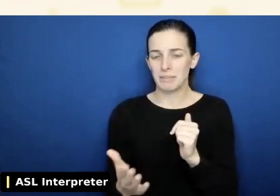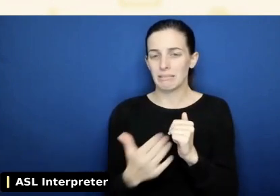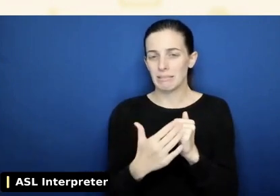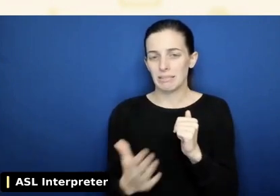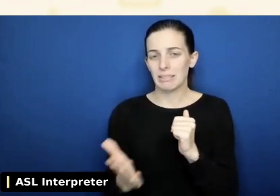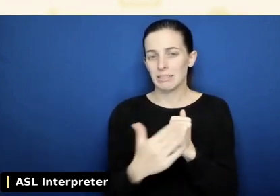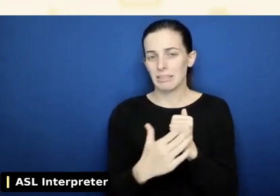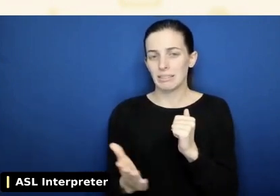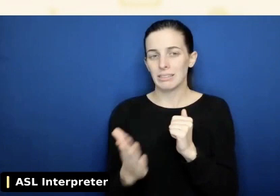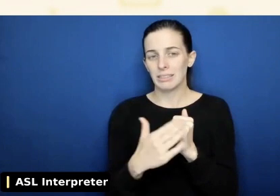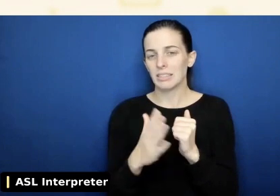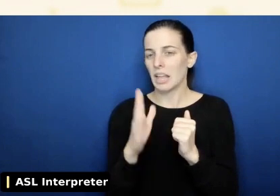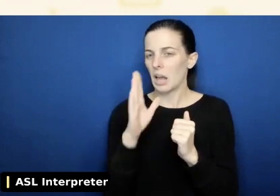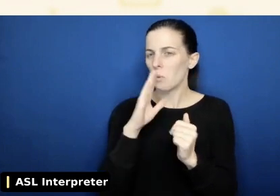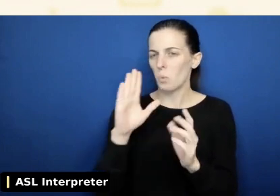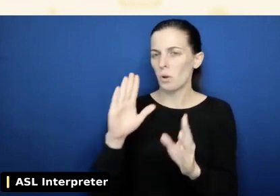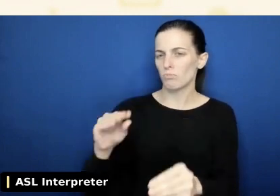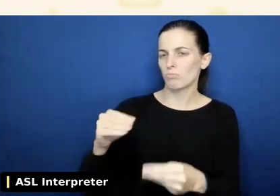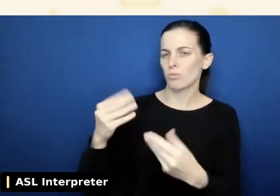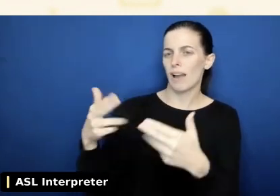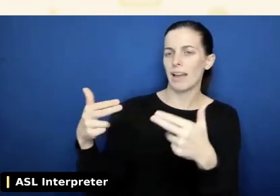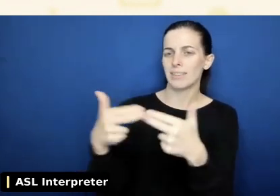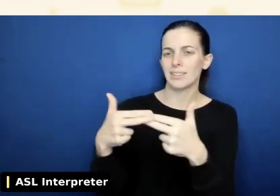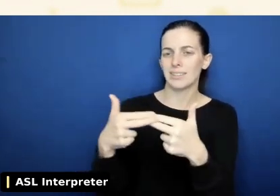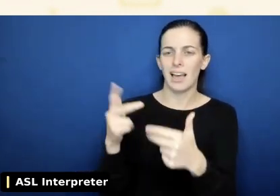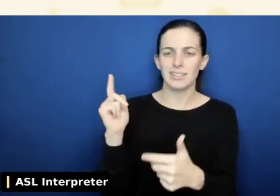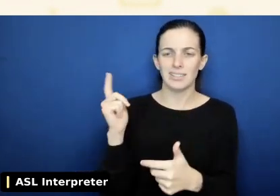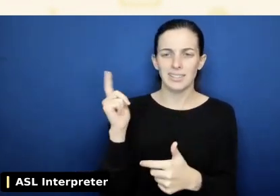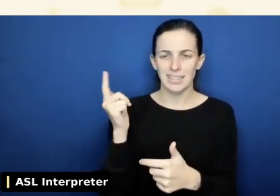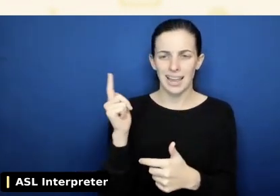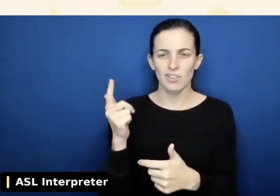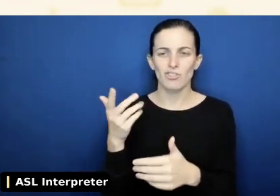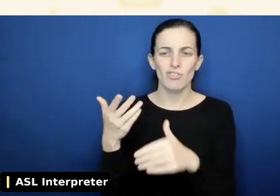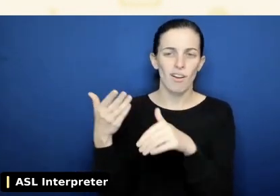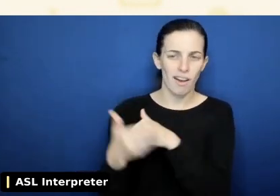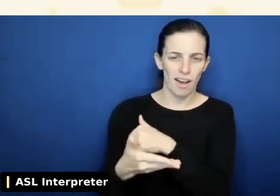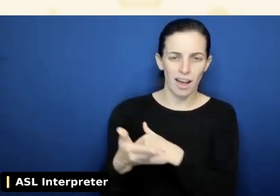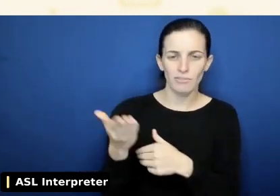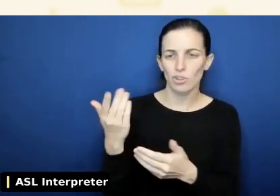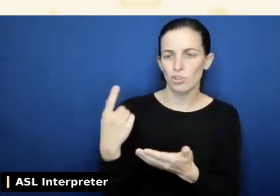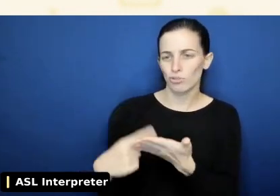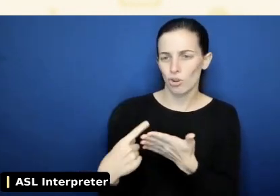I will provide the slides after the talk, and feel free